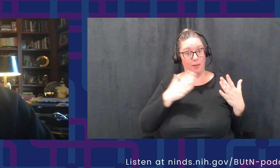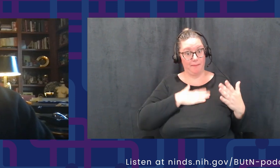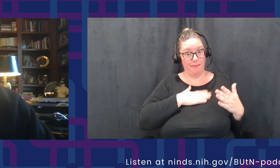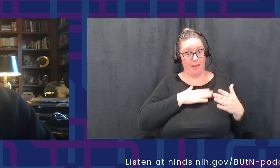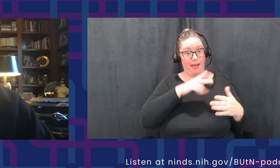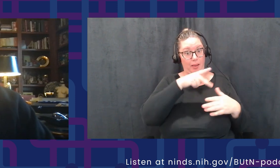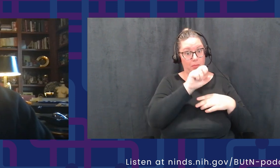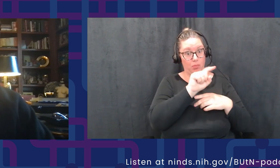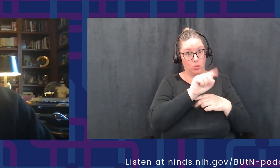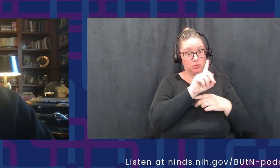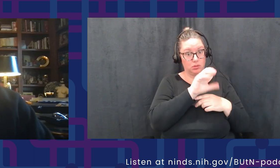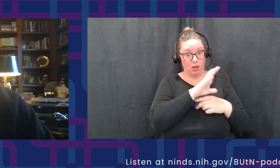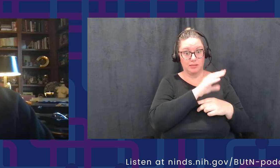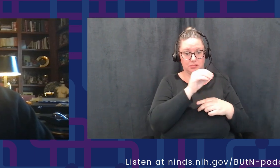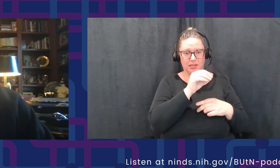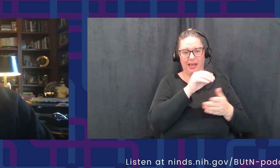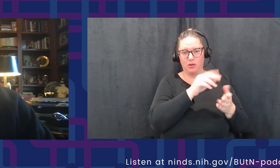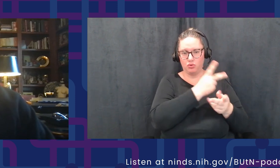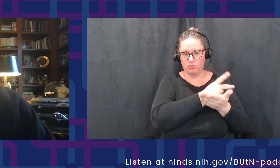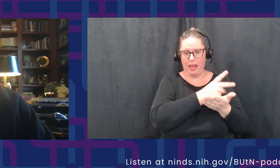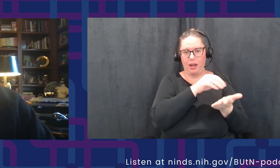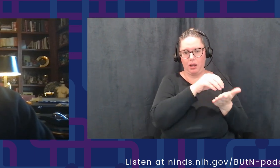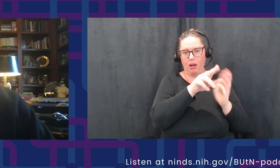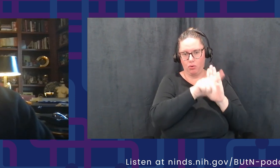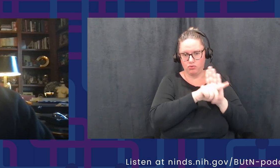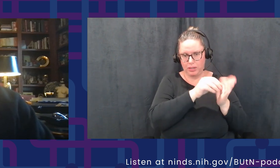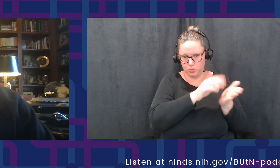postdocs and graduate students and undergraduates, but also because they